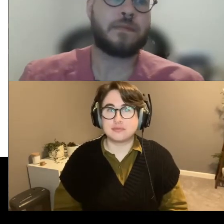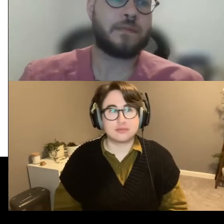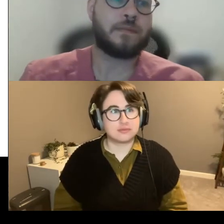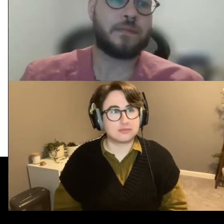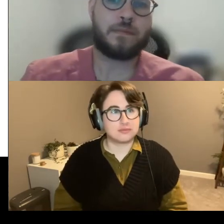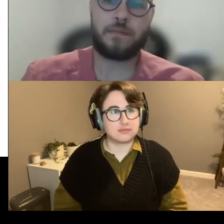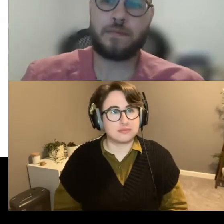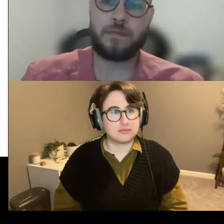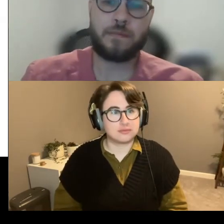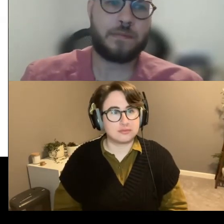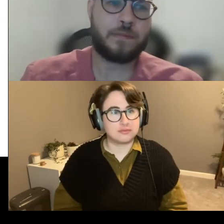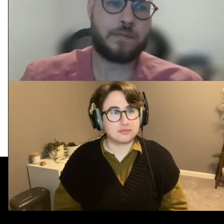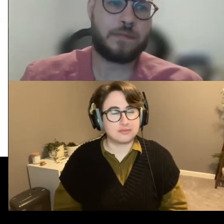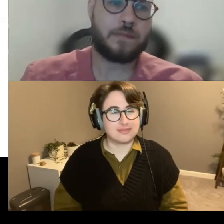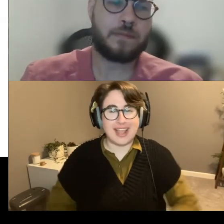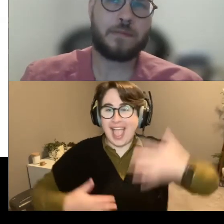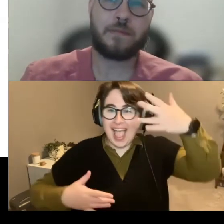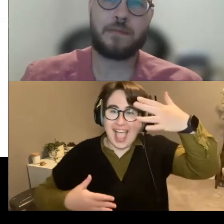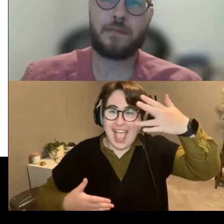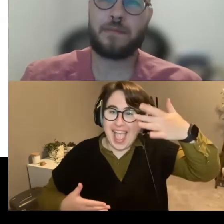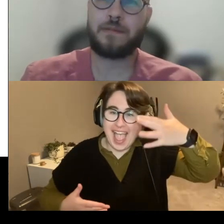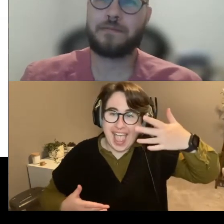And all the resources for you,